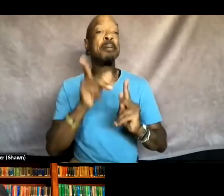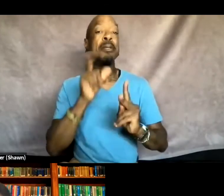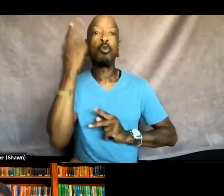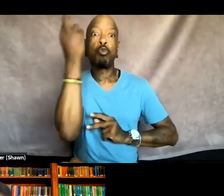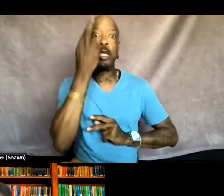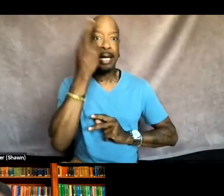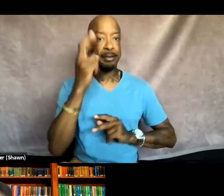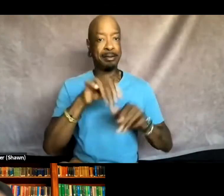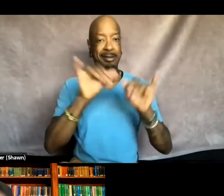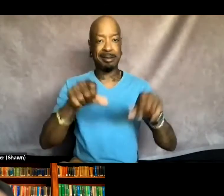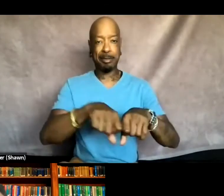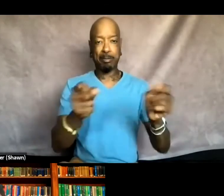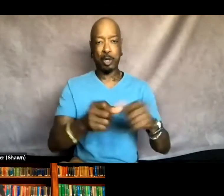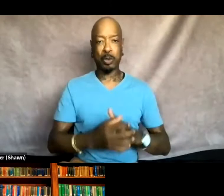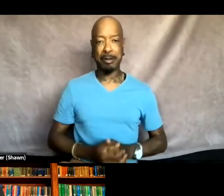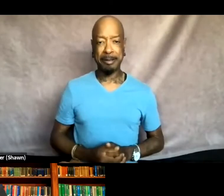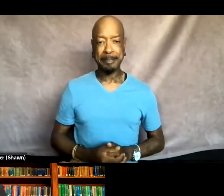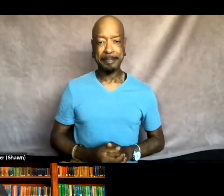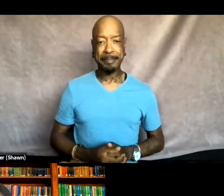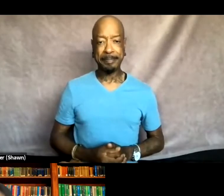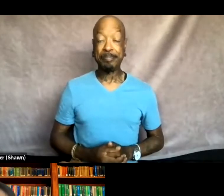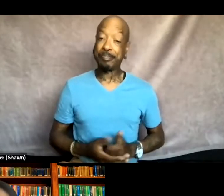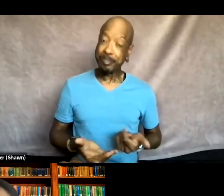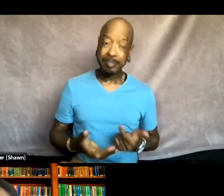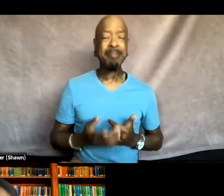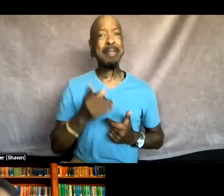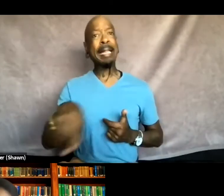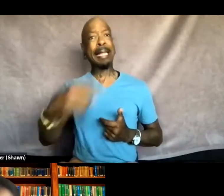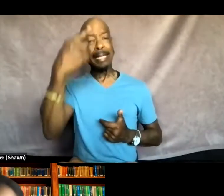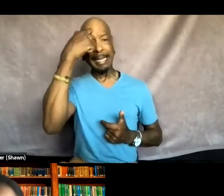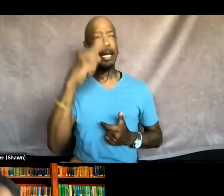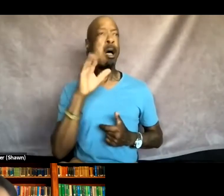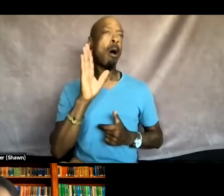Keah Brown: realize that it's broken they think that you know, some people are upset